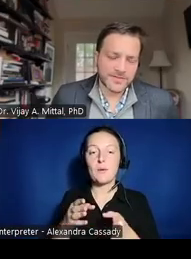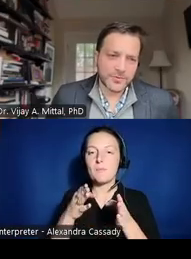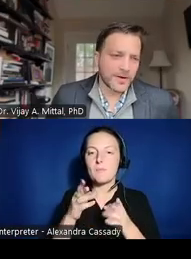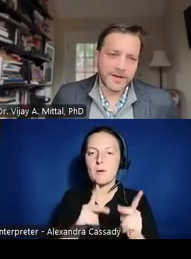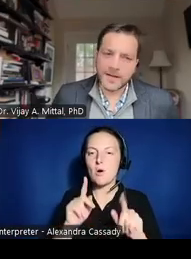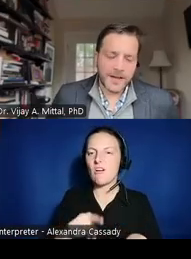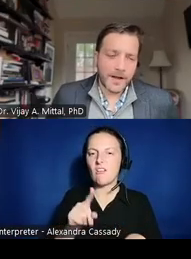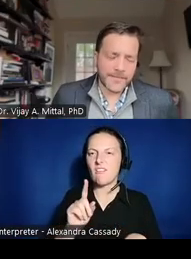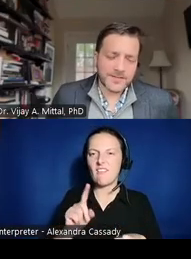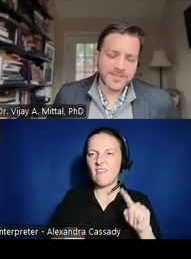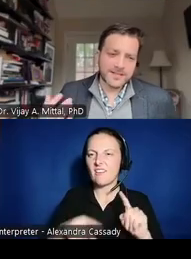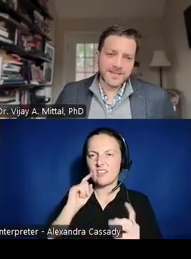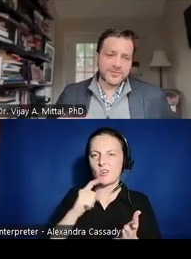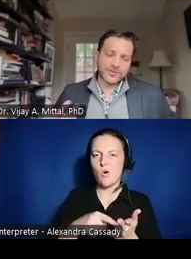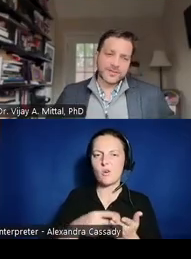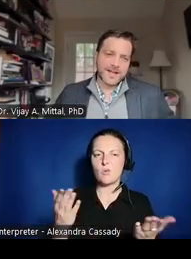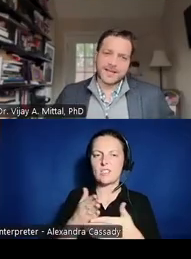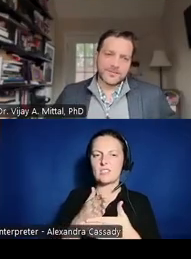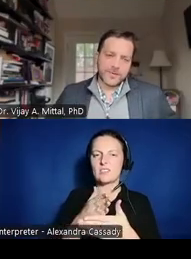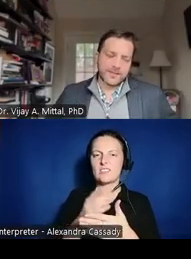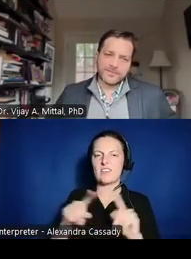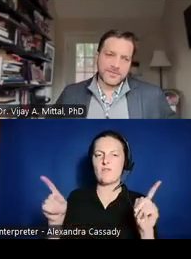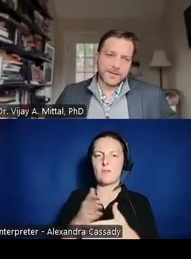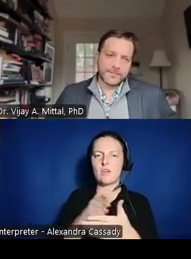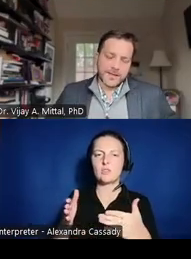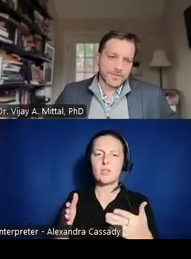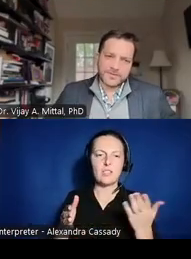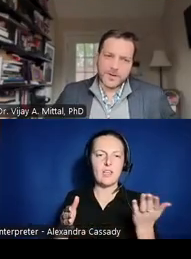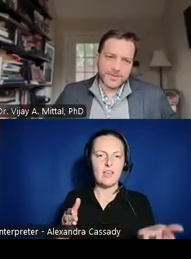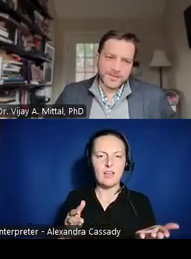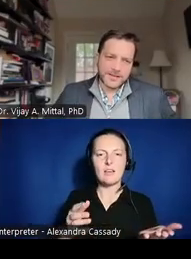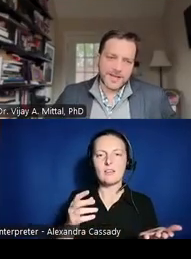a story. Um so it's it's integally tied to the way that we've developed language and the way we think